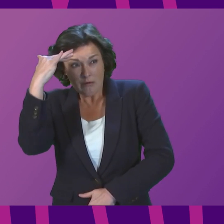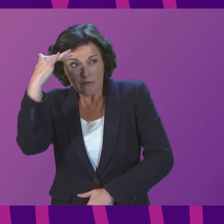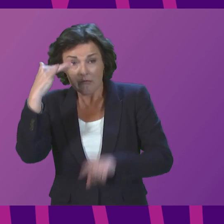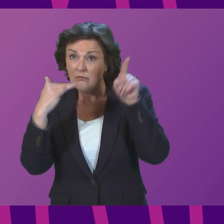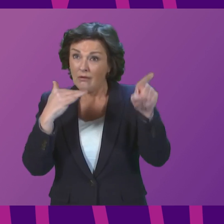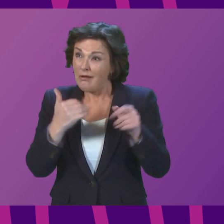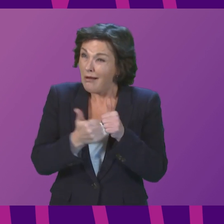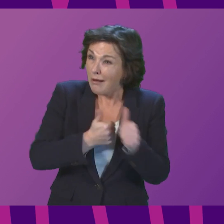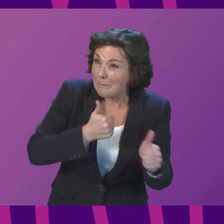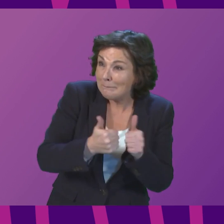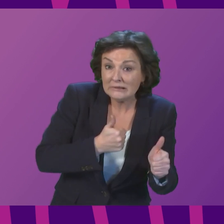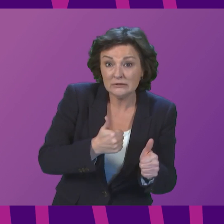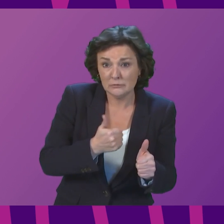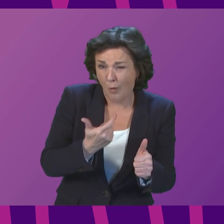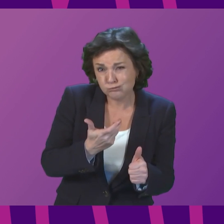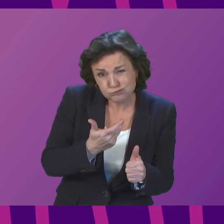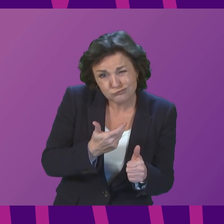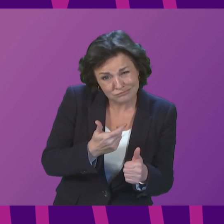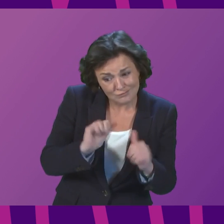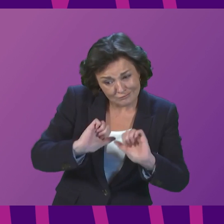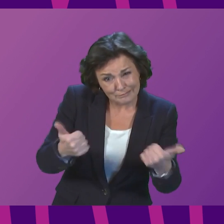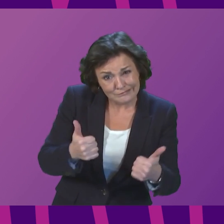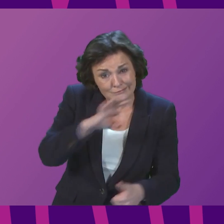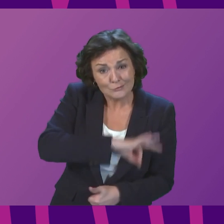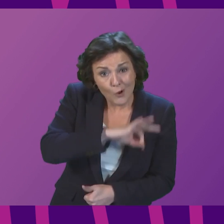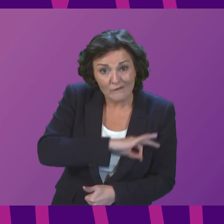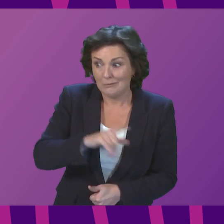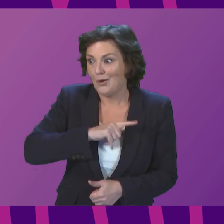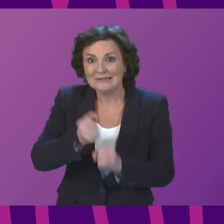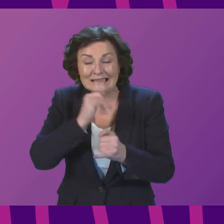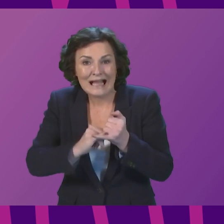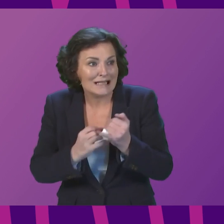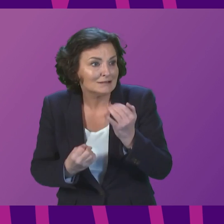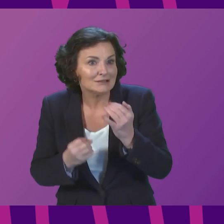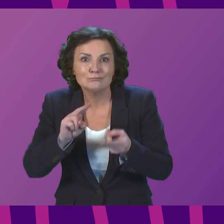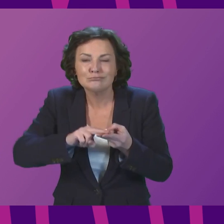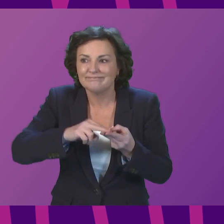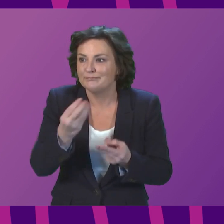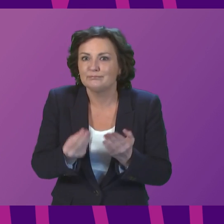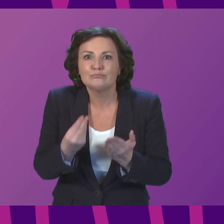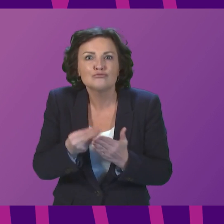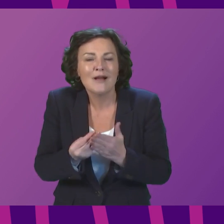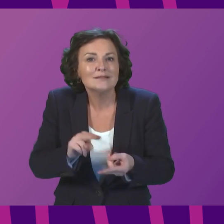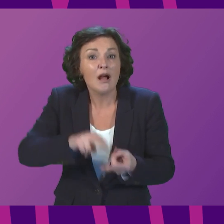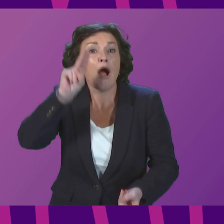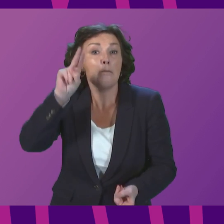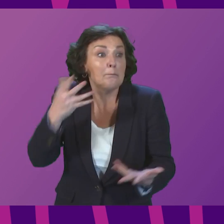because of the global increase in gas prices or the effects of the pandemic—being asked to contribute. That includes oil and gas companies.